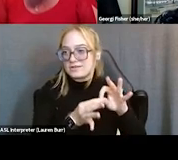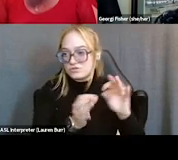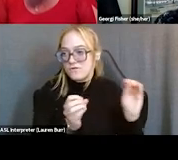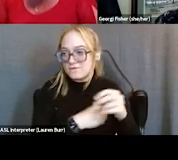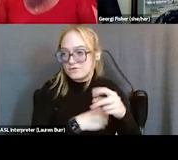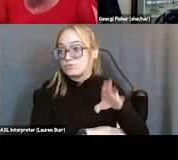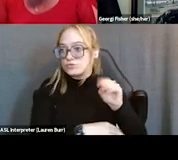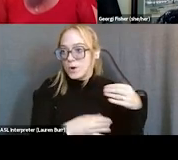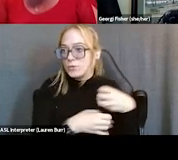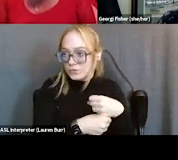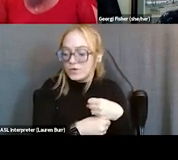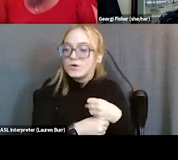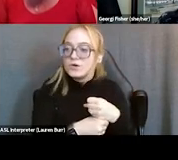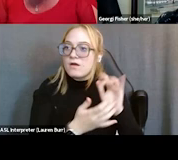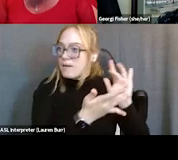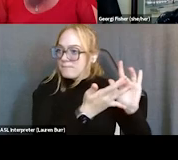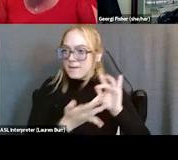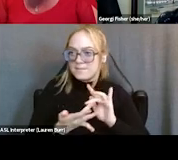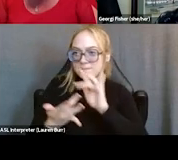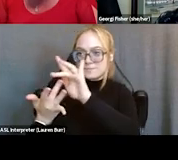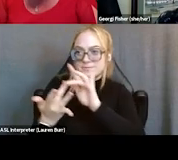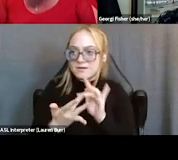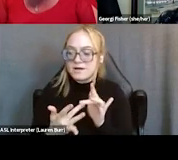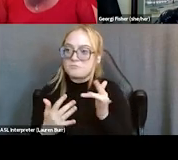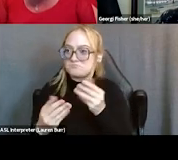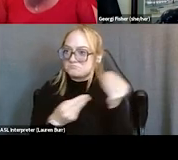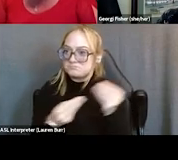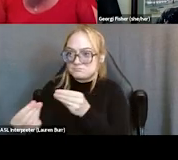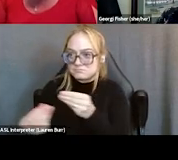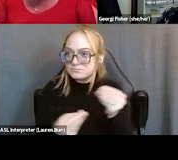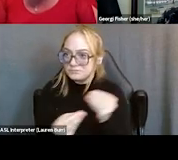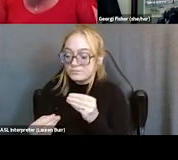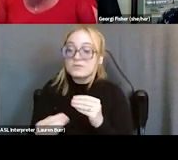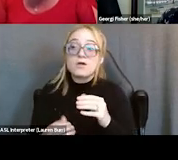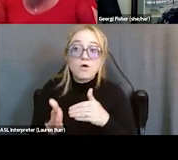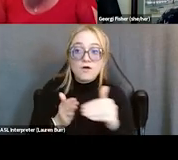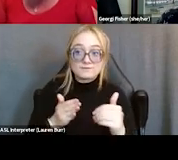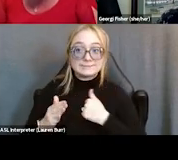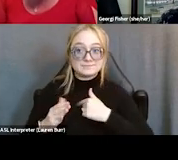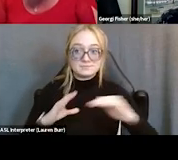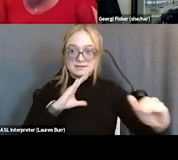so that they are in communication about claims. And I will often get emails from them saying, hey, you know, from our PRO that's like,